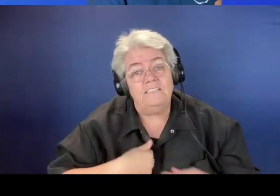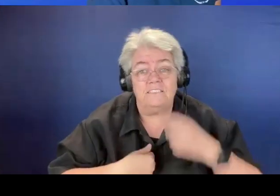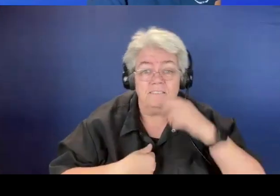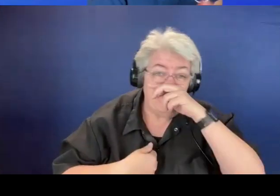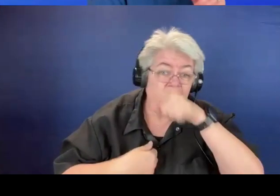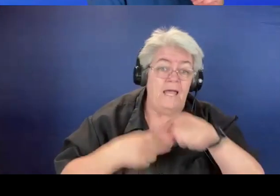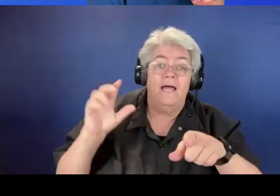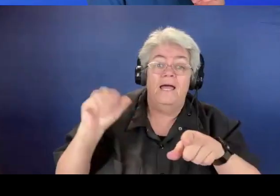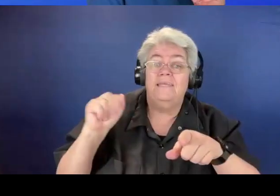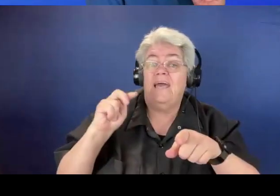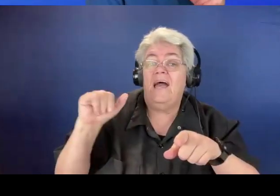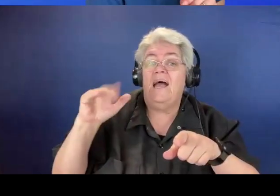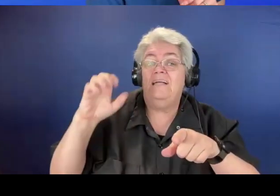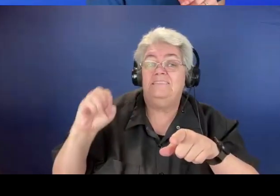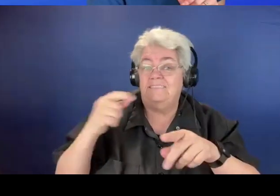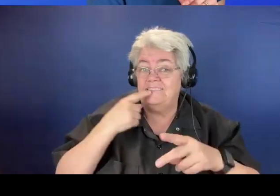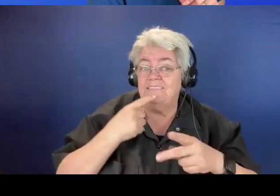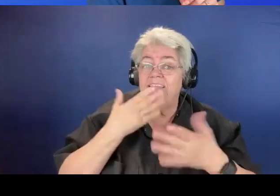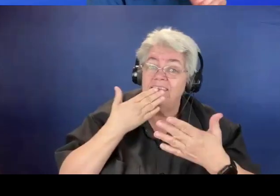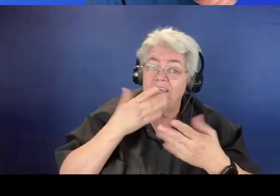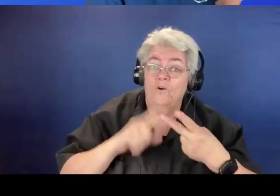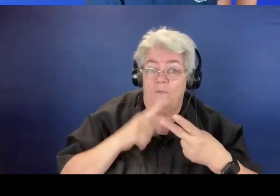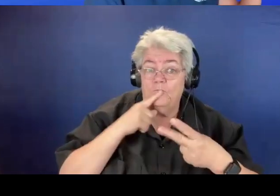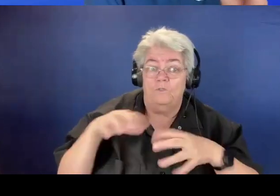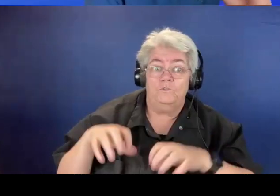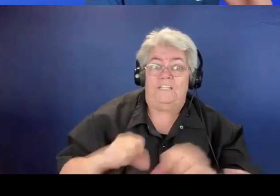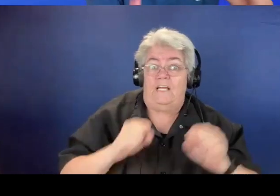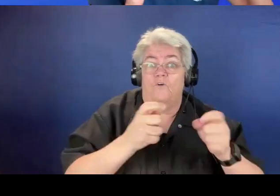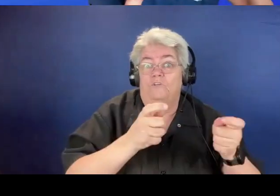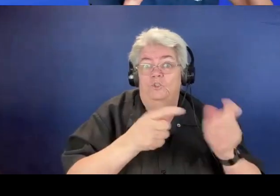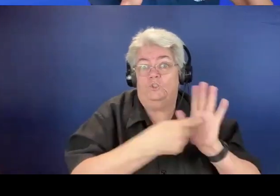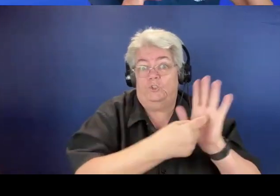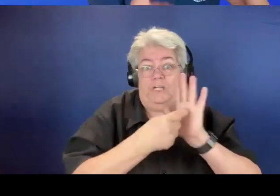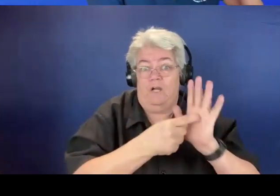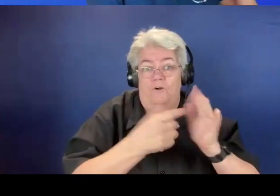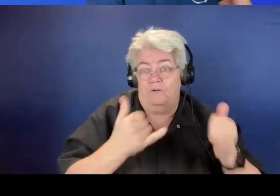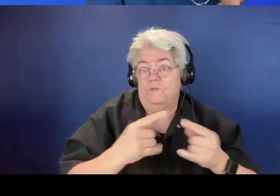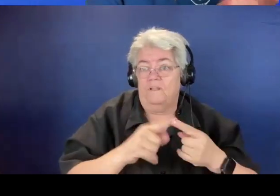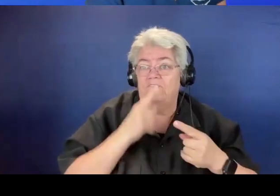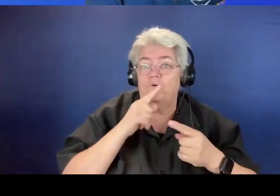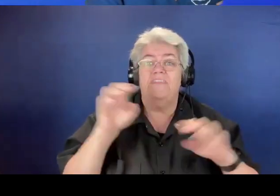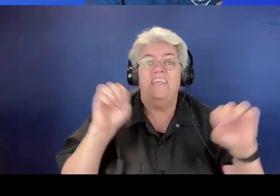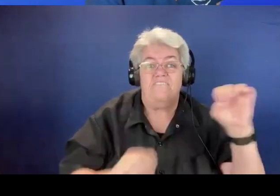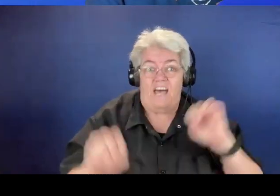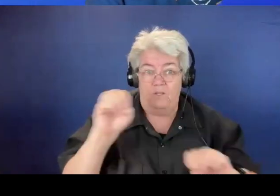I'm gonna take over sharing just real fast so that I can get the evaluation QR